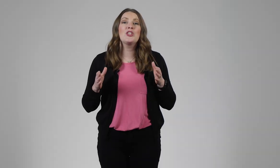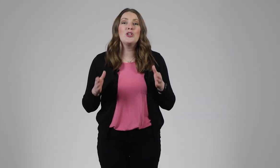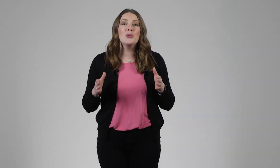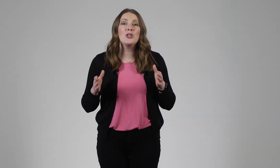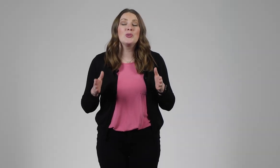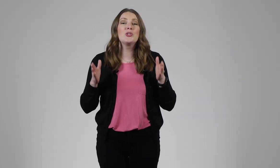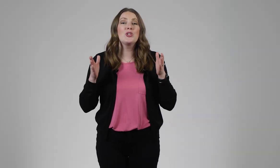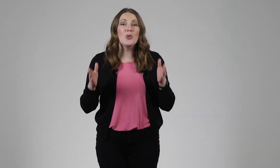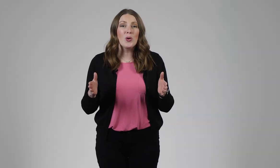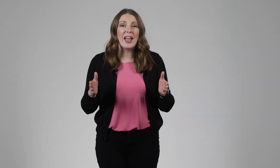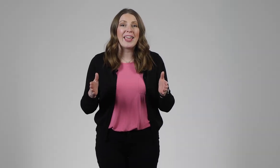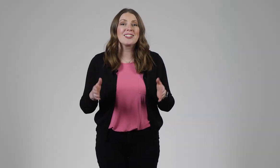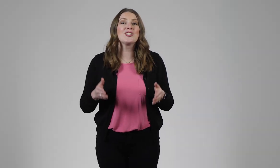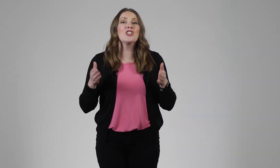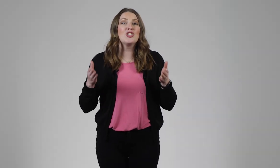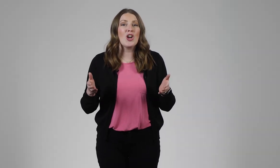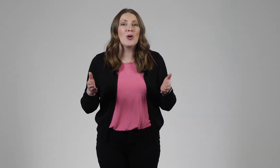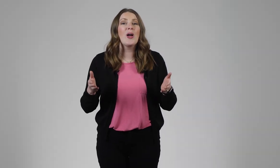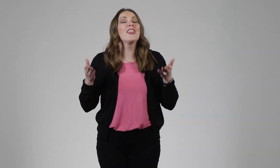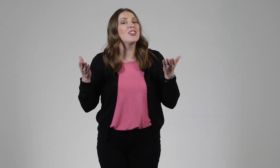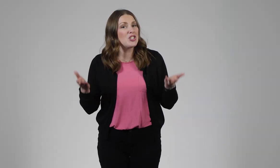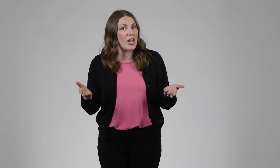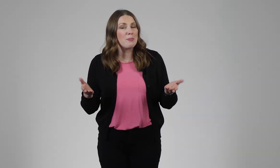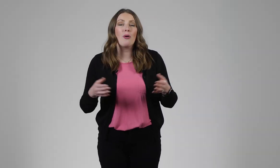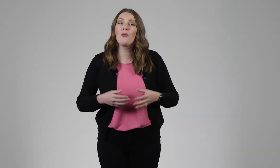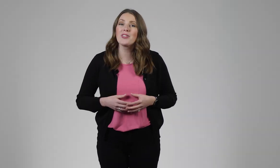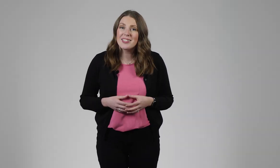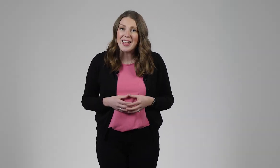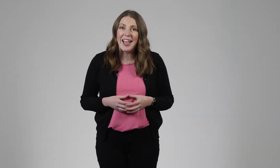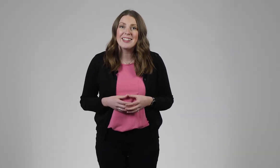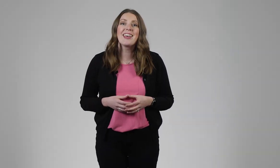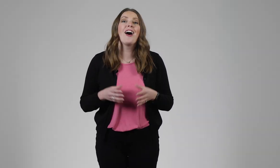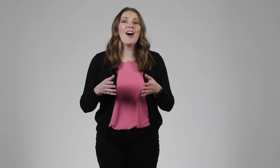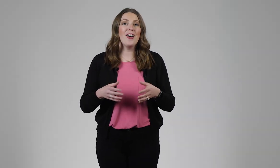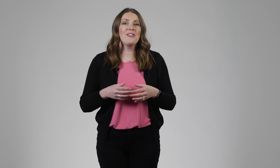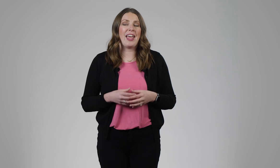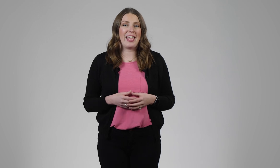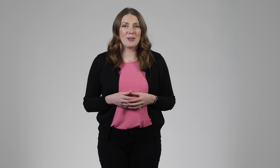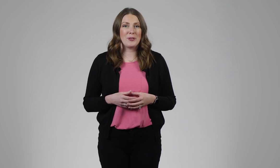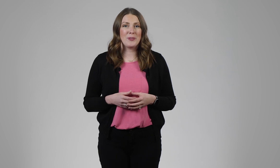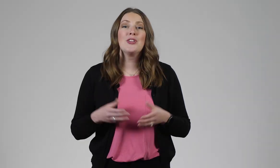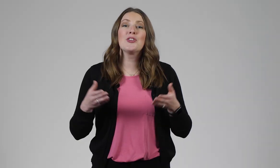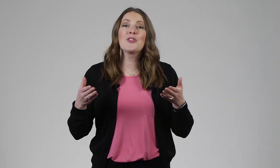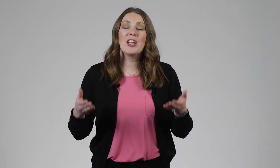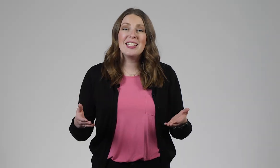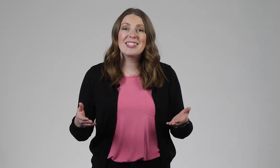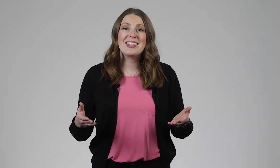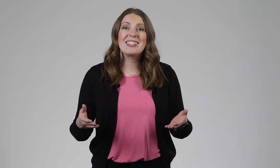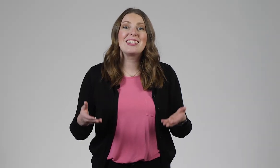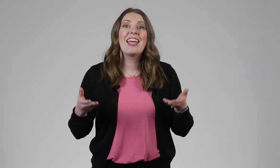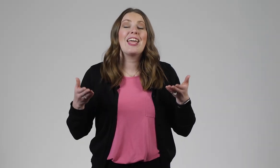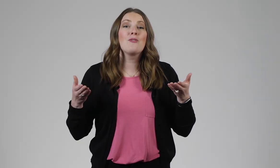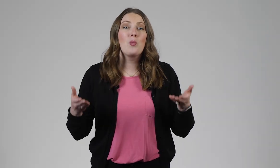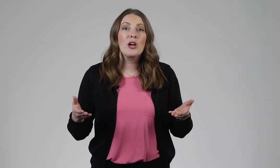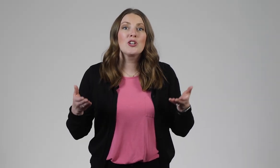you use your hands to show the shape or the size of that animal. So for instance, if we're